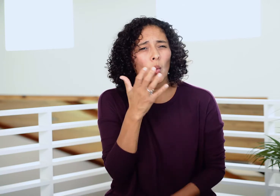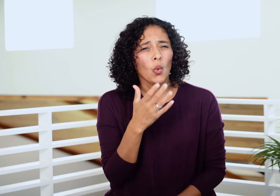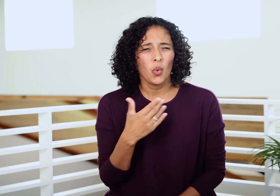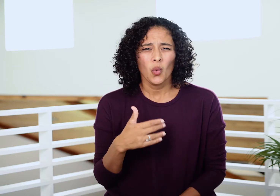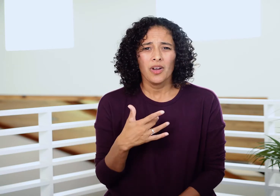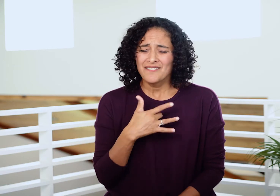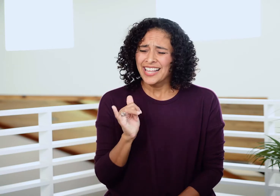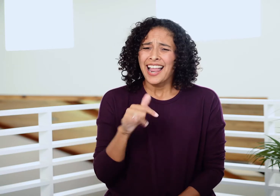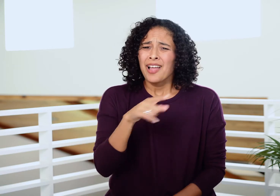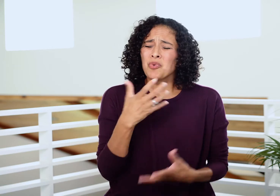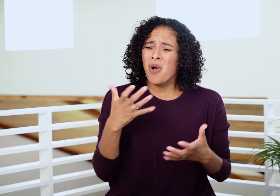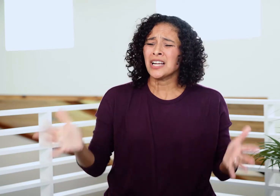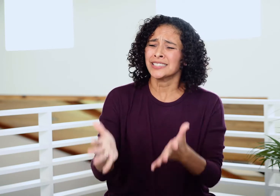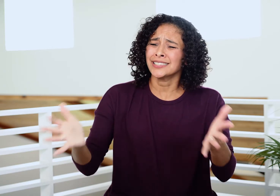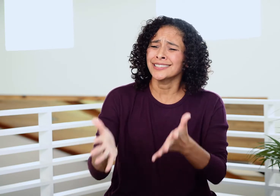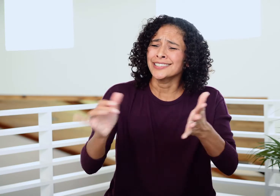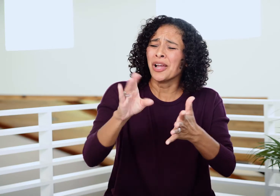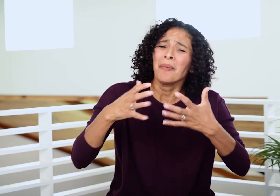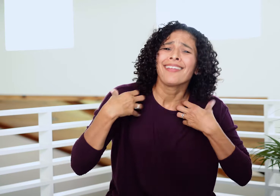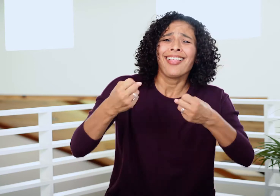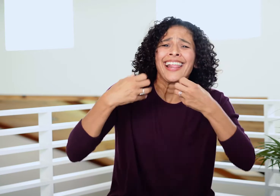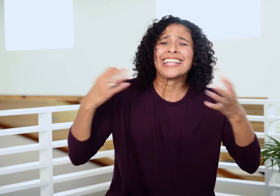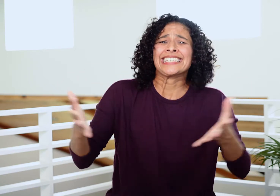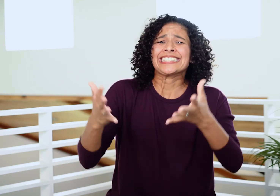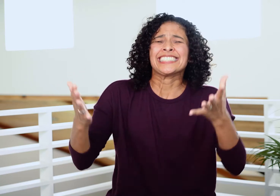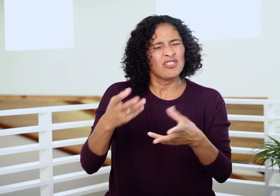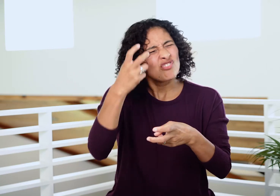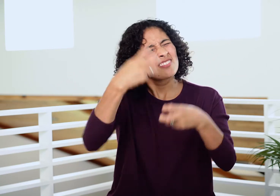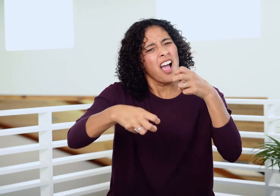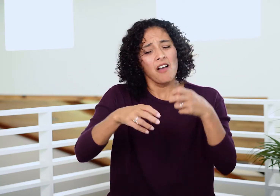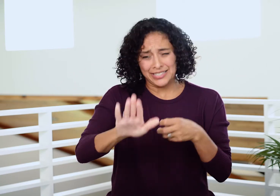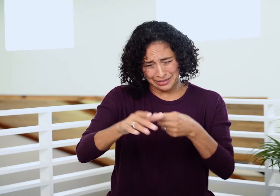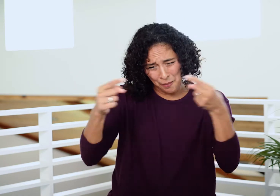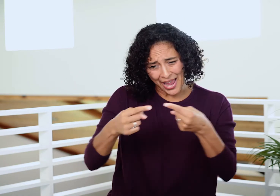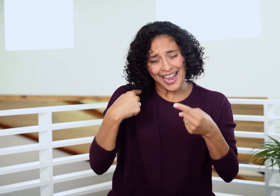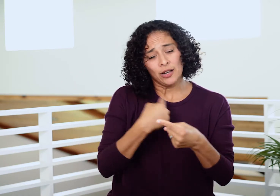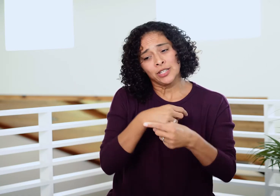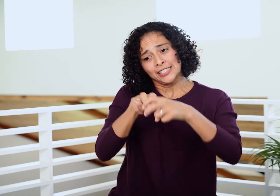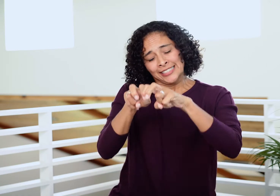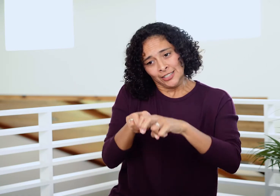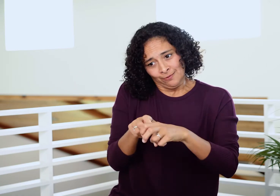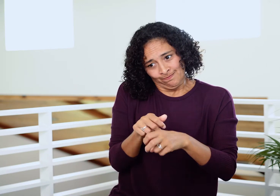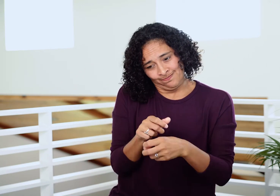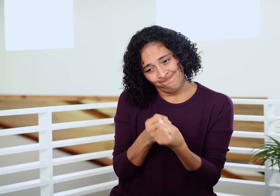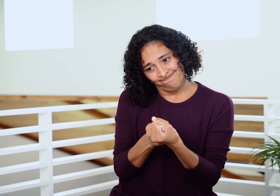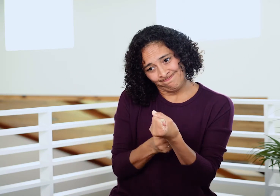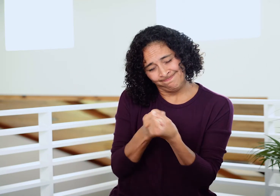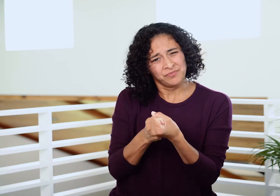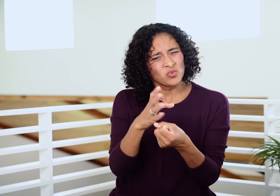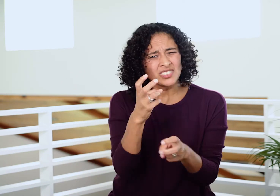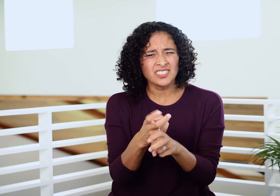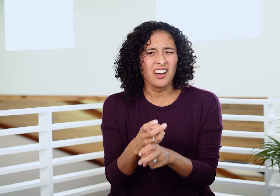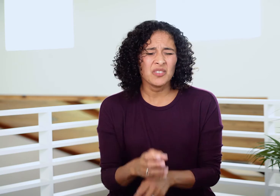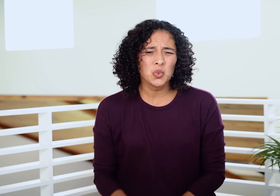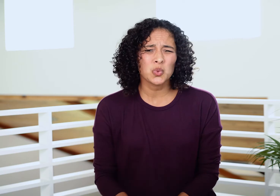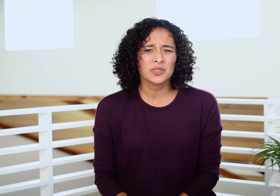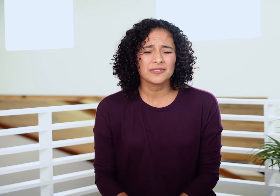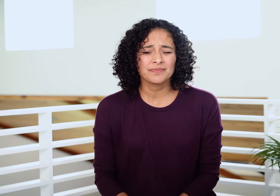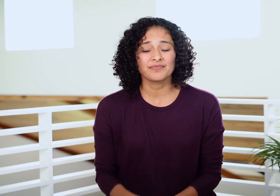It’s hard not to want to rush him to healing; it’s hard to sit with him in his pain.